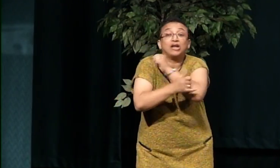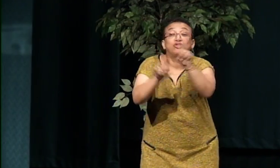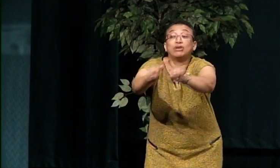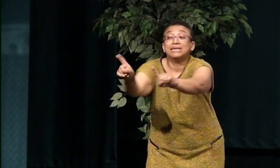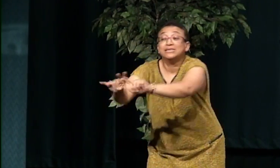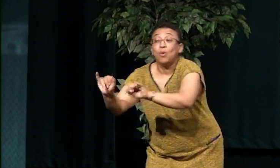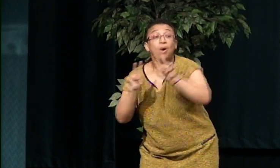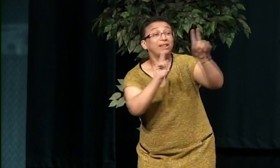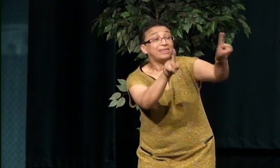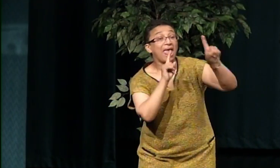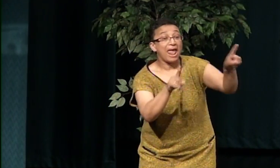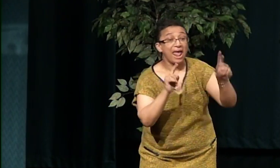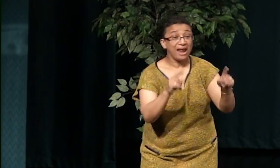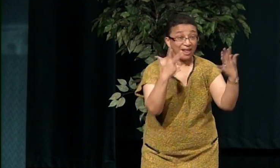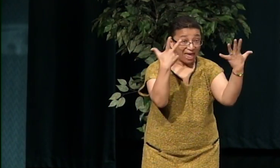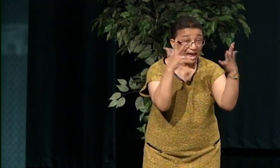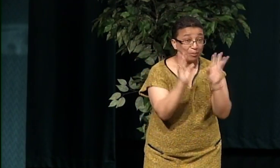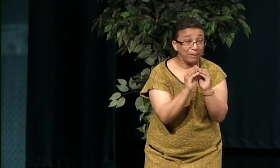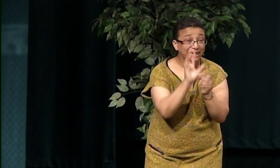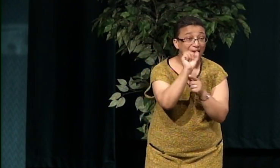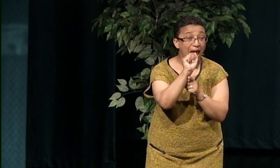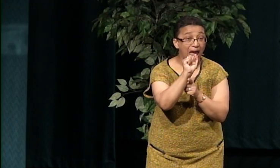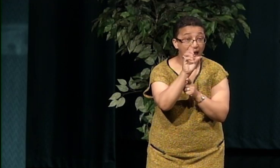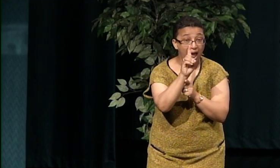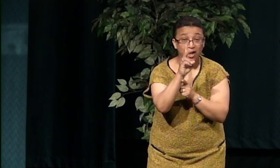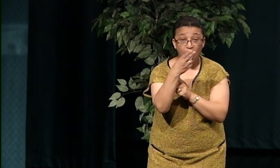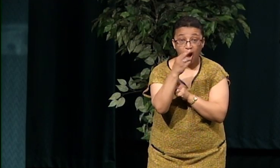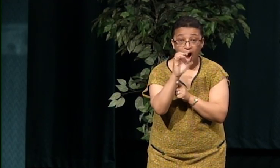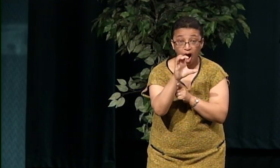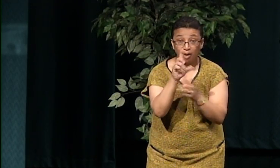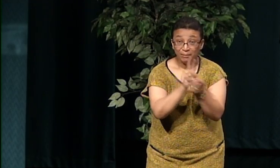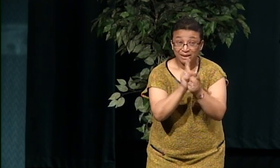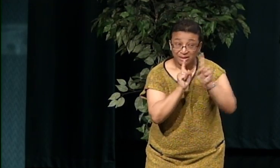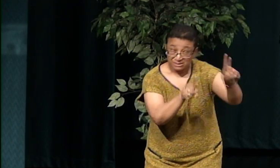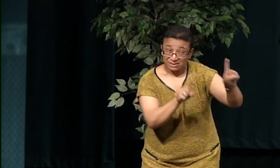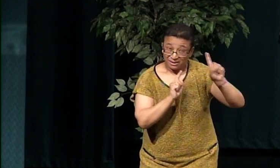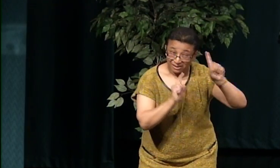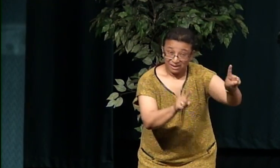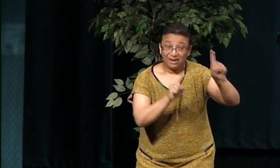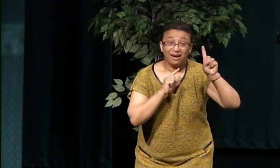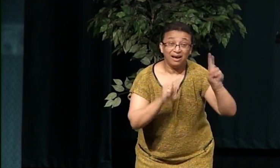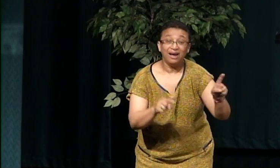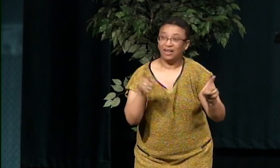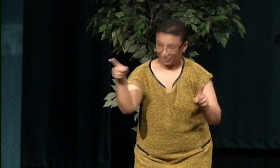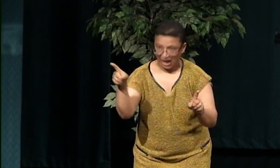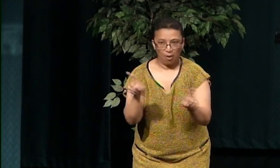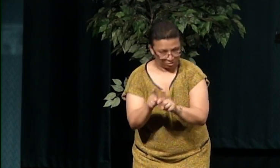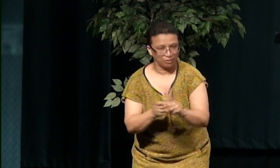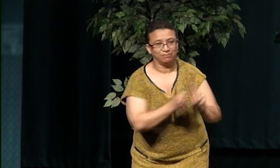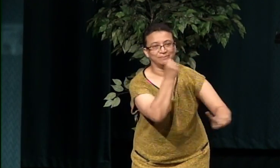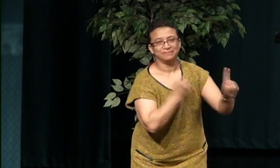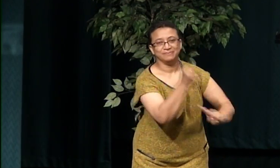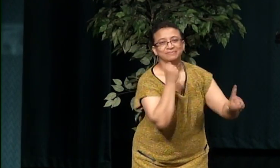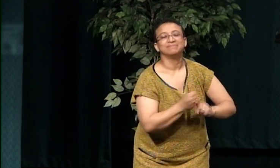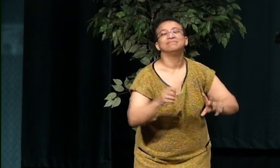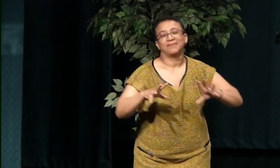And they're here. We succeeded. There were eight ad hoc meetings attended